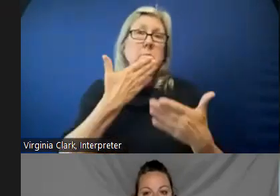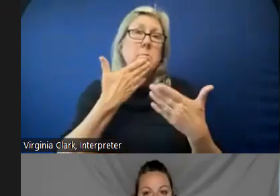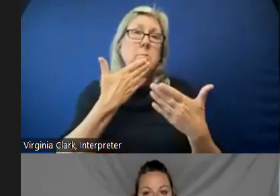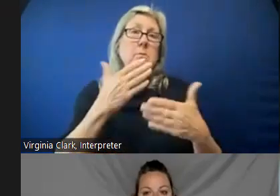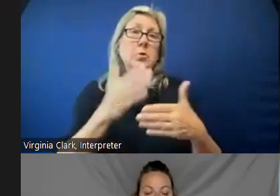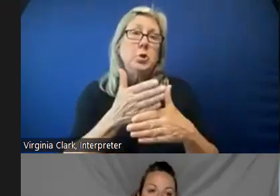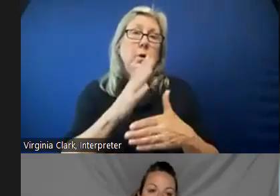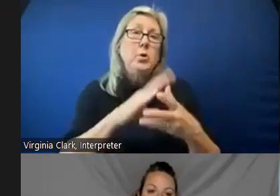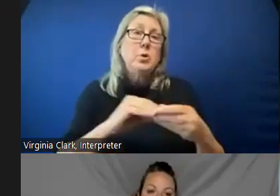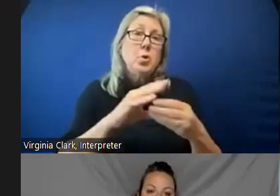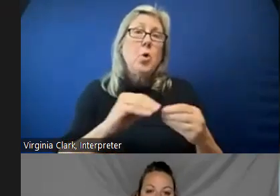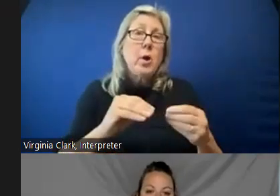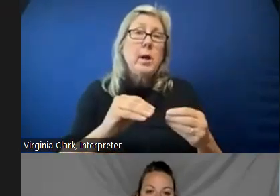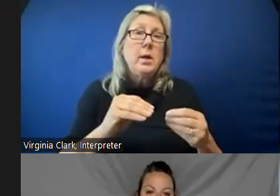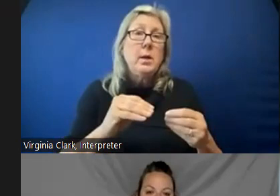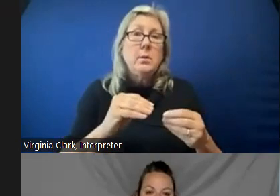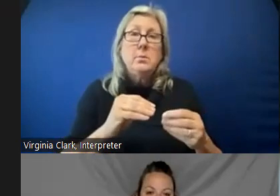story and let's make sure we connect. >> OK. Great.